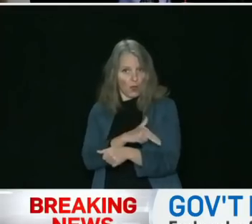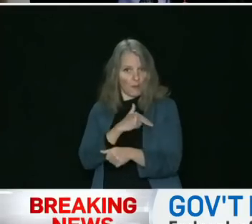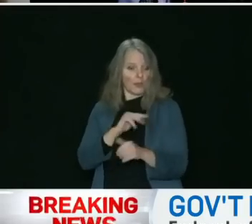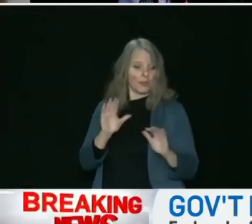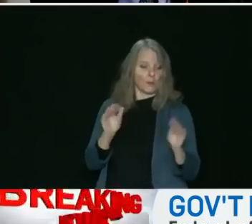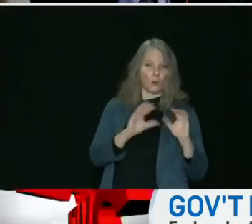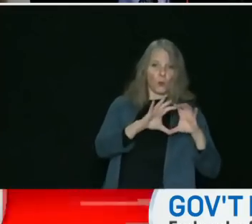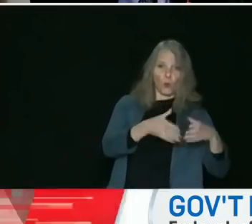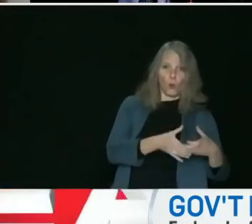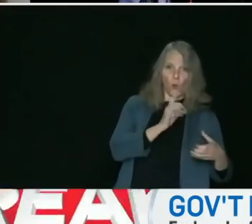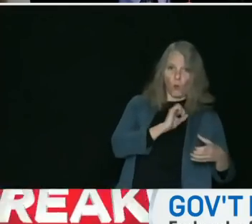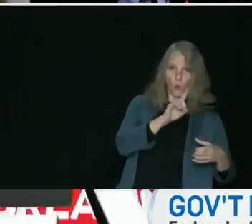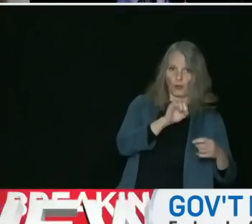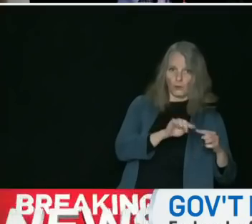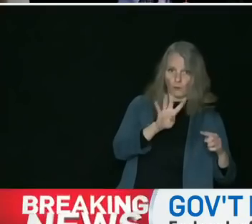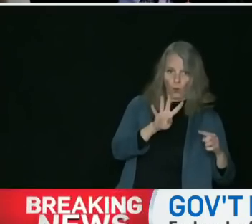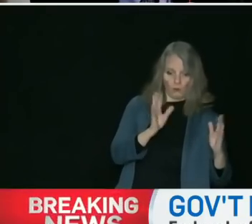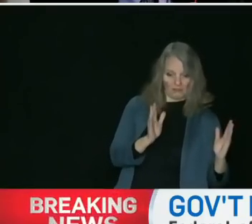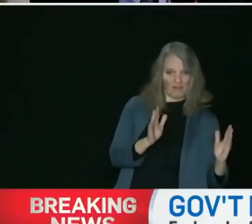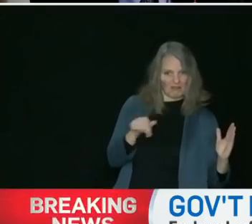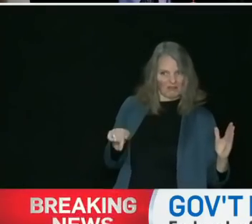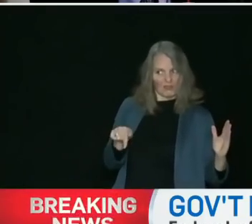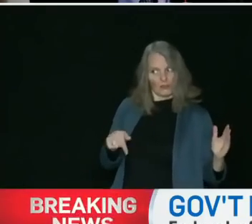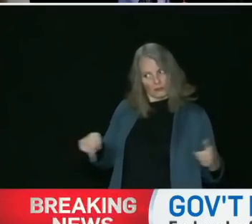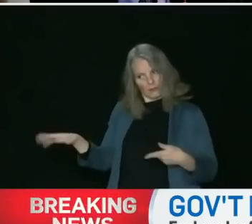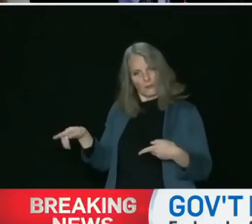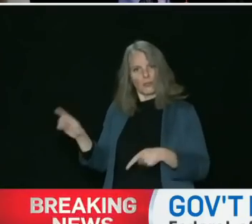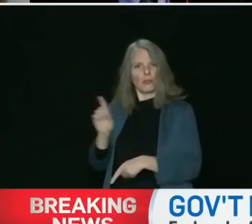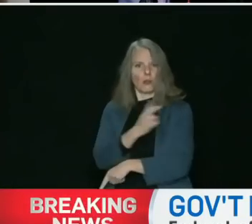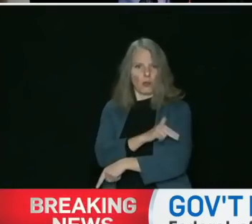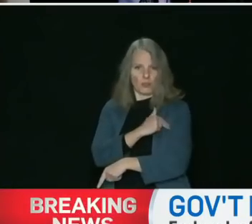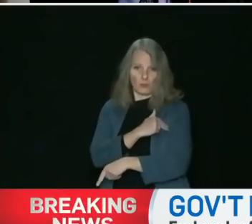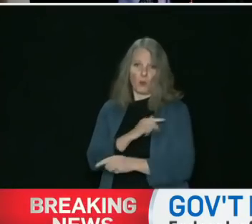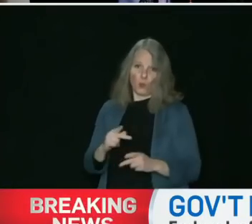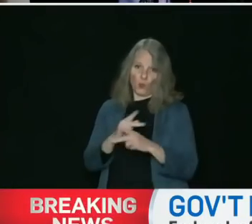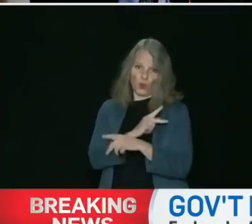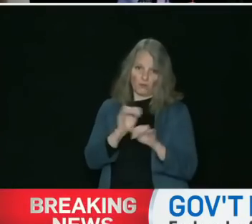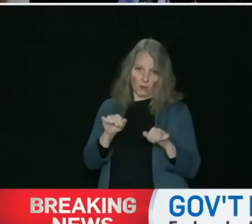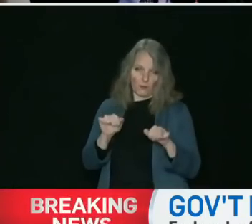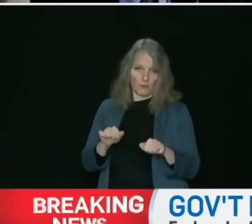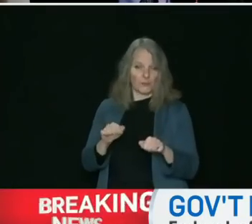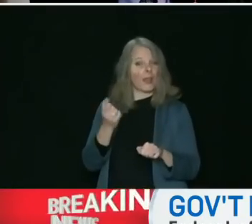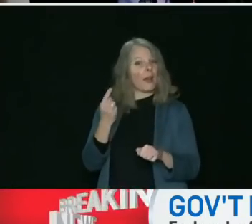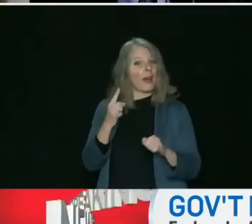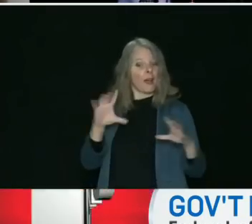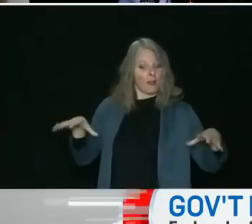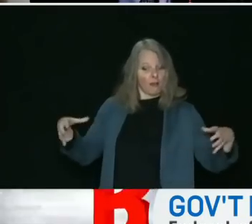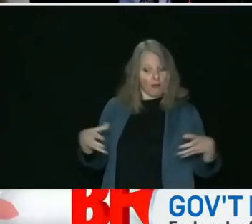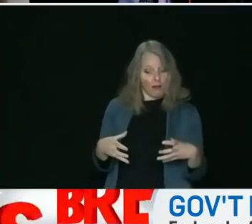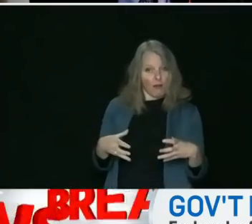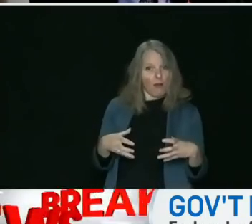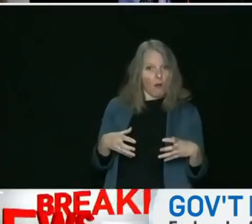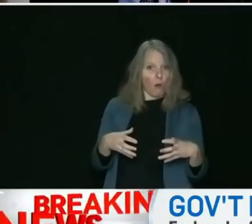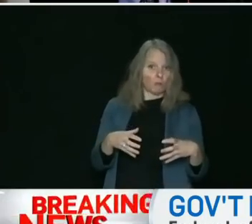COLLECTIVE IMPACT. IN YOUNGER AGE GROUPS, THE CASES FOR THOSE UNDER THE AGE OF 1 ARE SEVEN TIMES MORE LIKELY TO BE HOSPITALIZED VERSUS CHILDREN